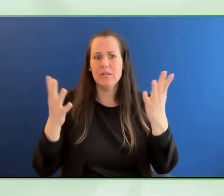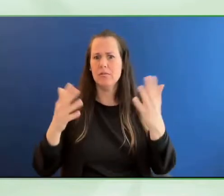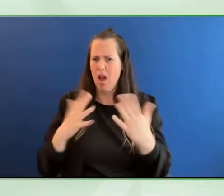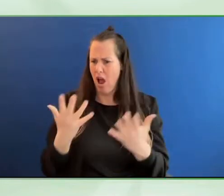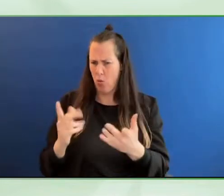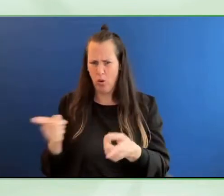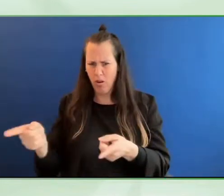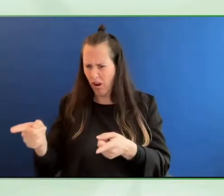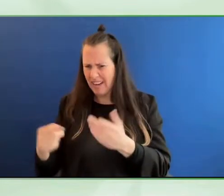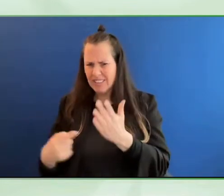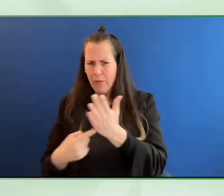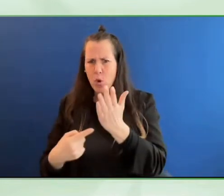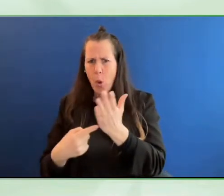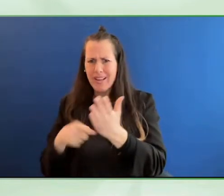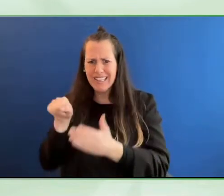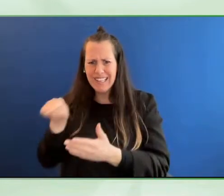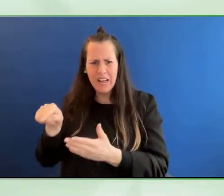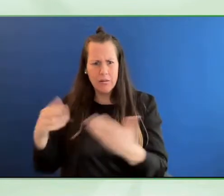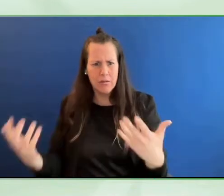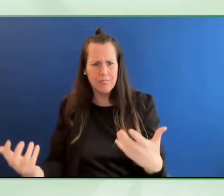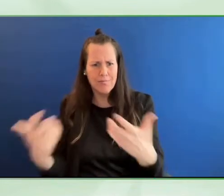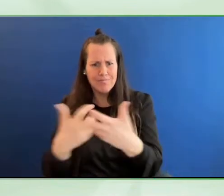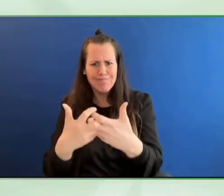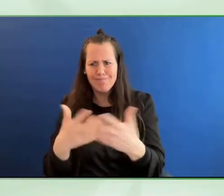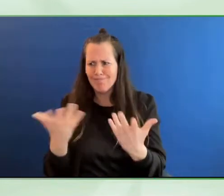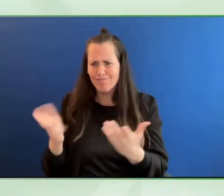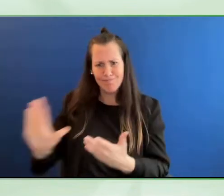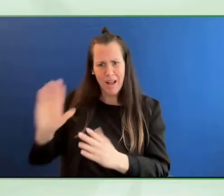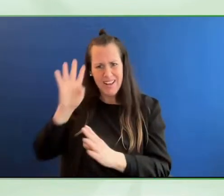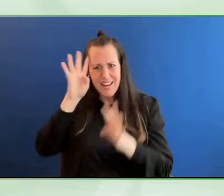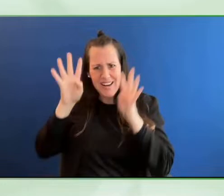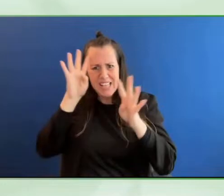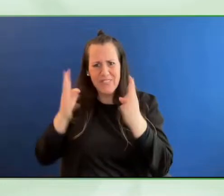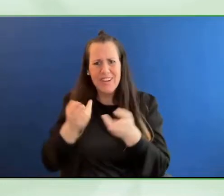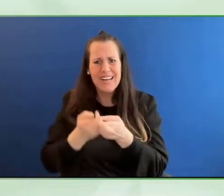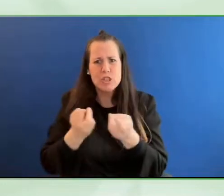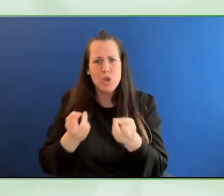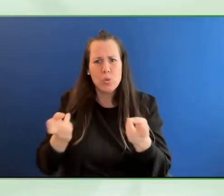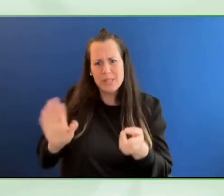Hi everyone, Caroline Desrosiers, founder and CEO of Scribely.